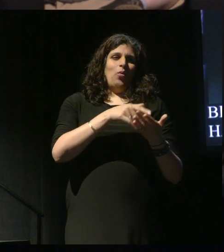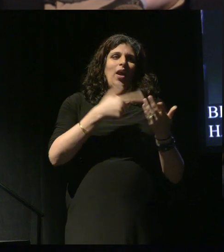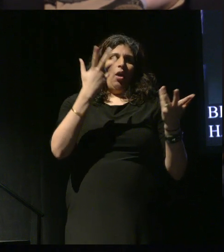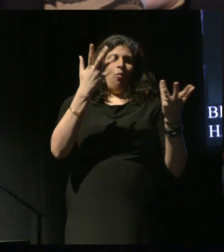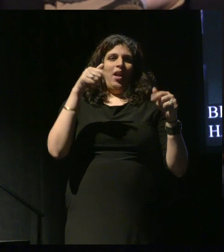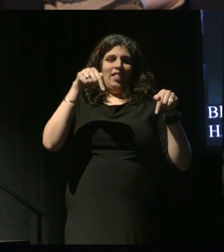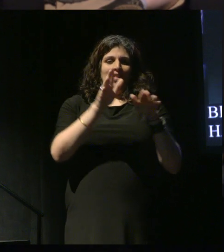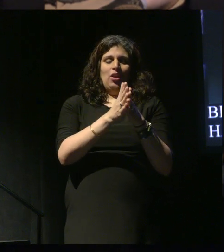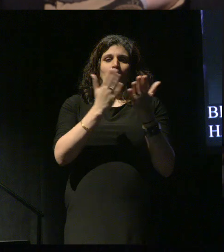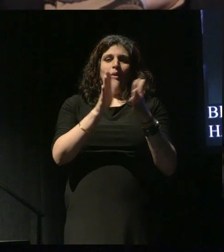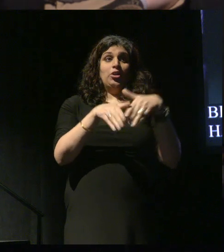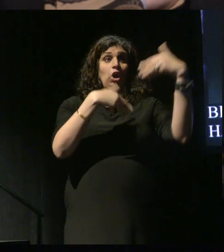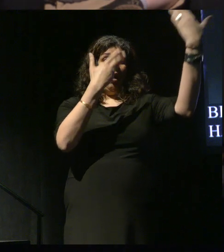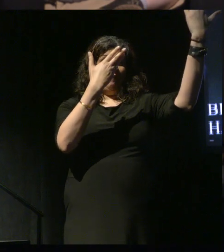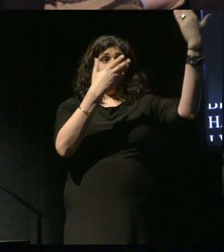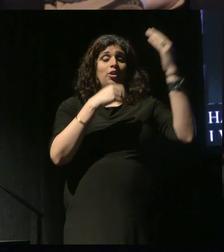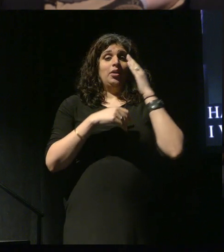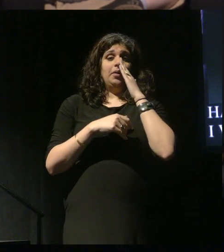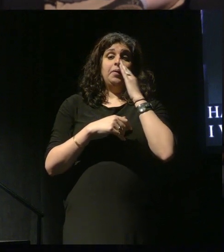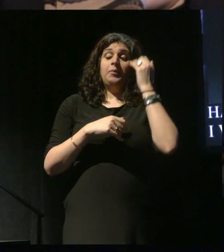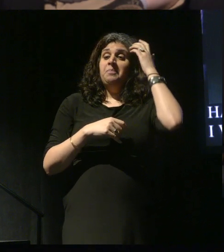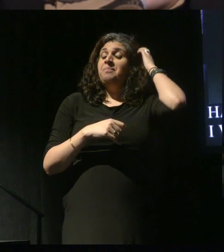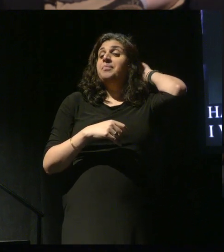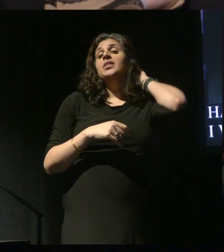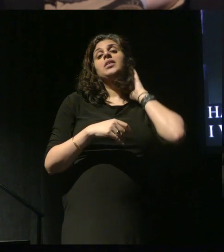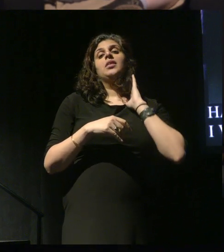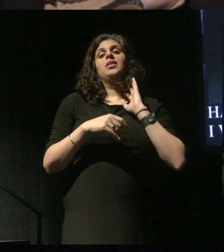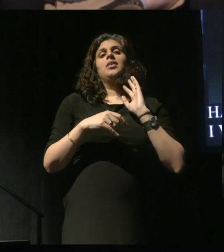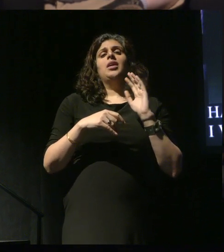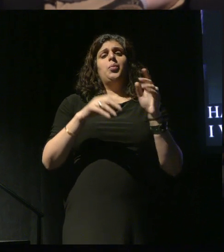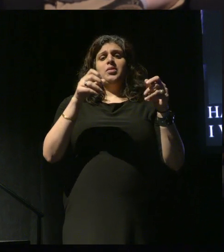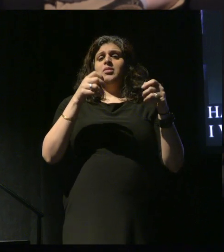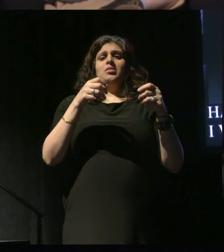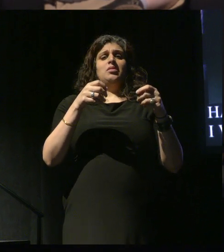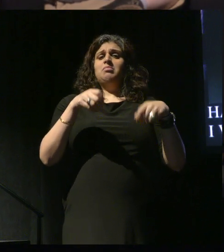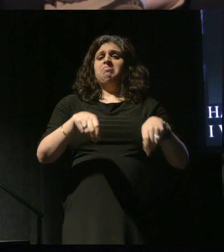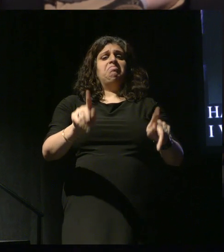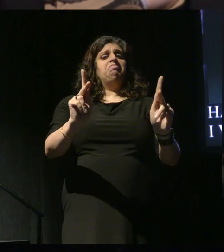to offer to people was a space where the reader can explore